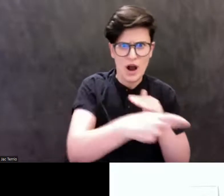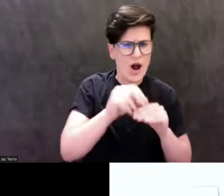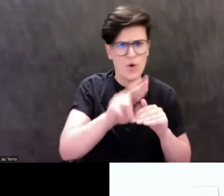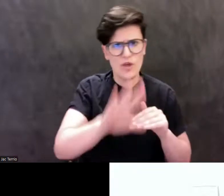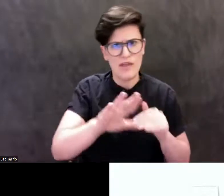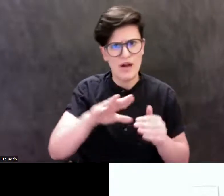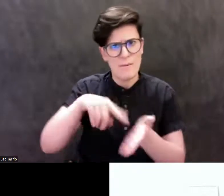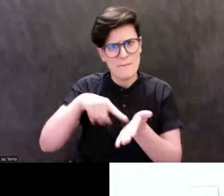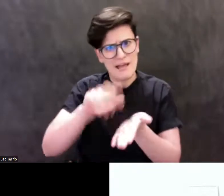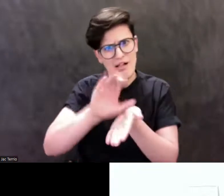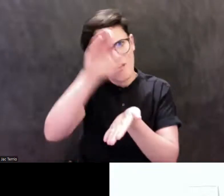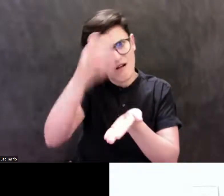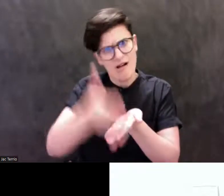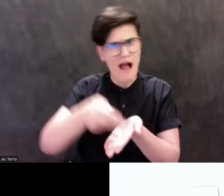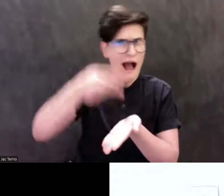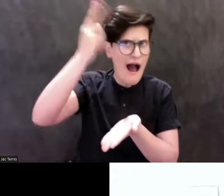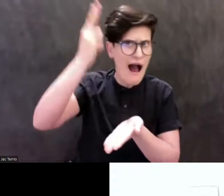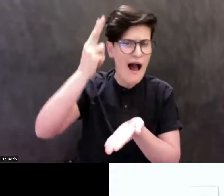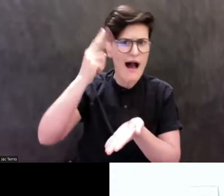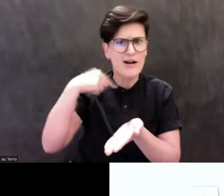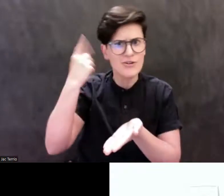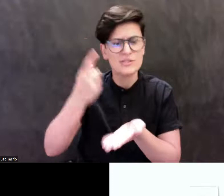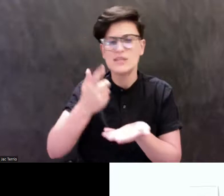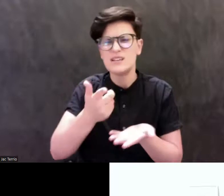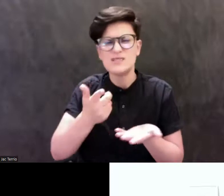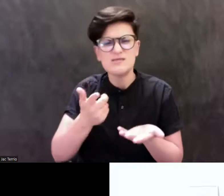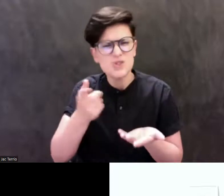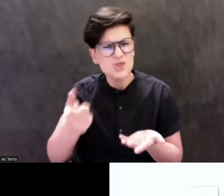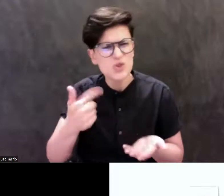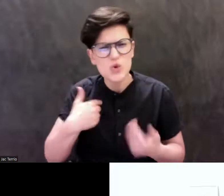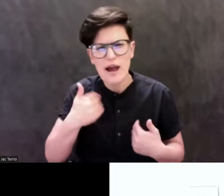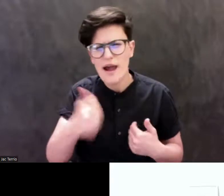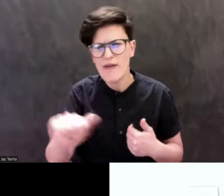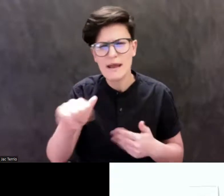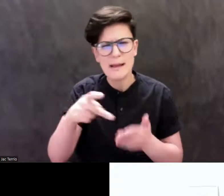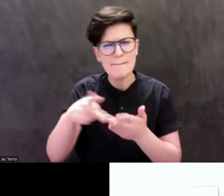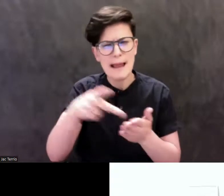Can you tell us if there are any payment plans out there that you think people actually can afford?